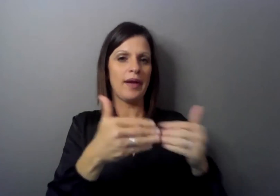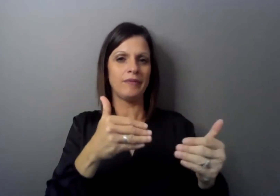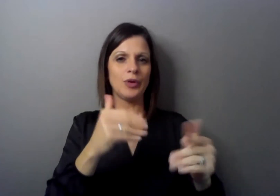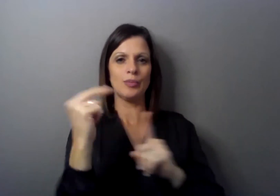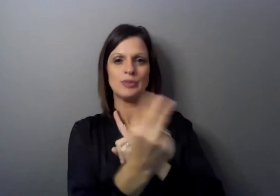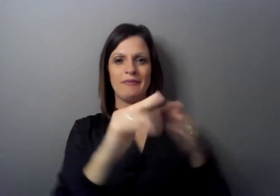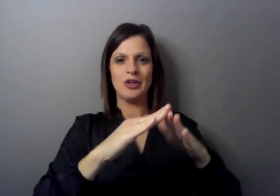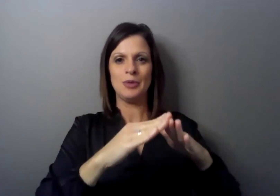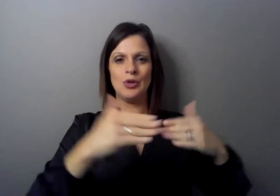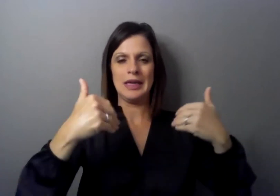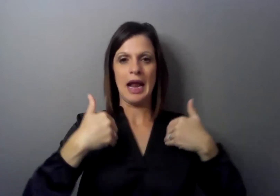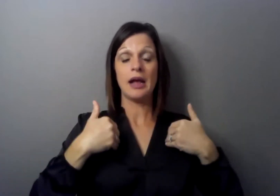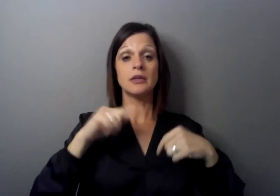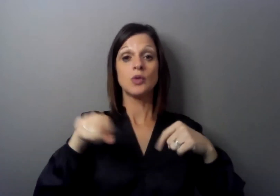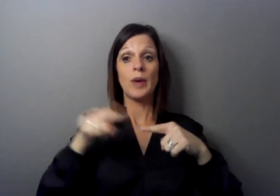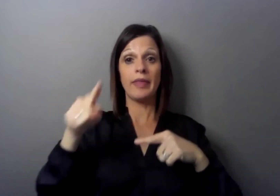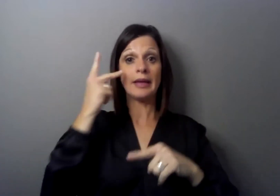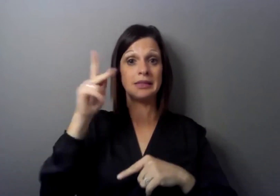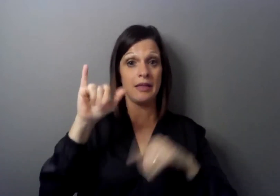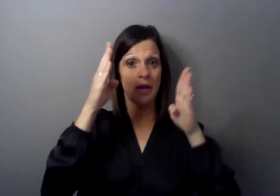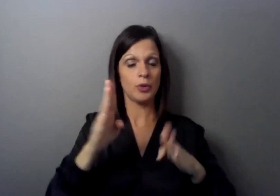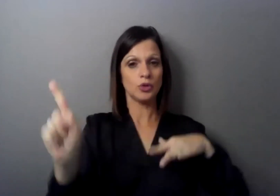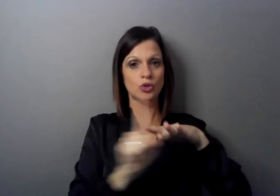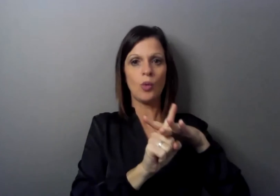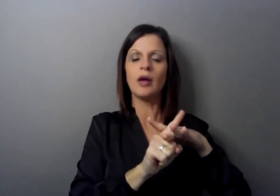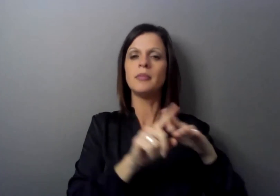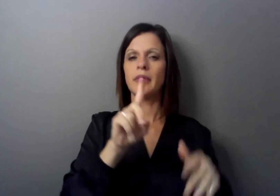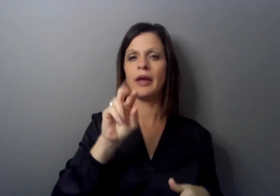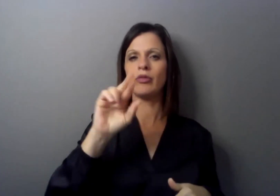That is where a lot of the stigma comes from is because